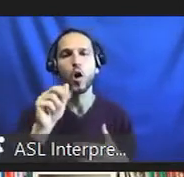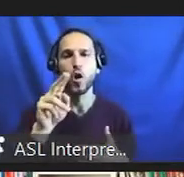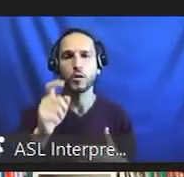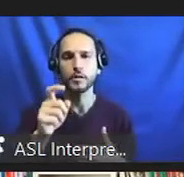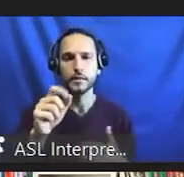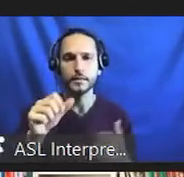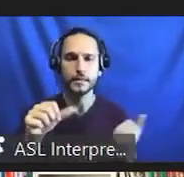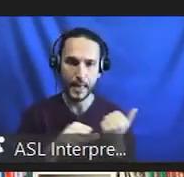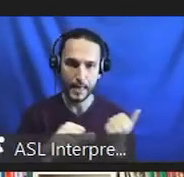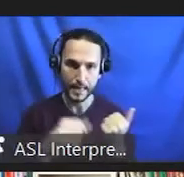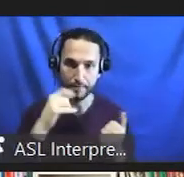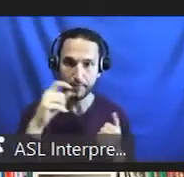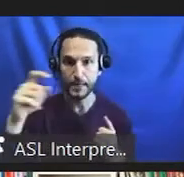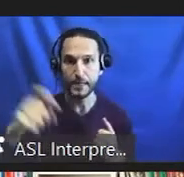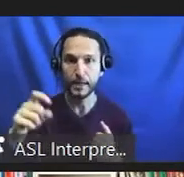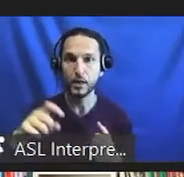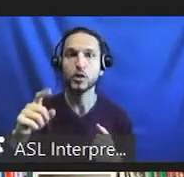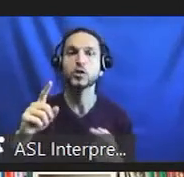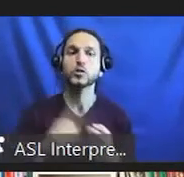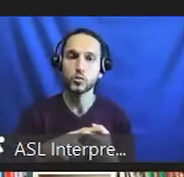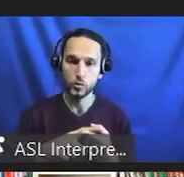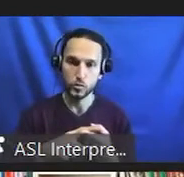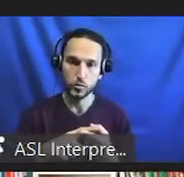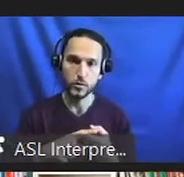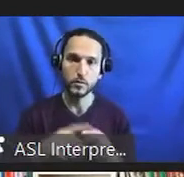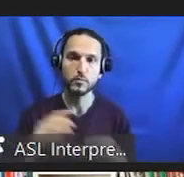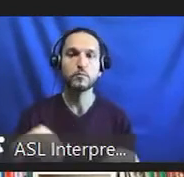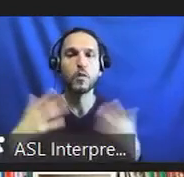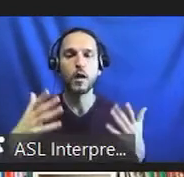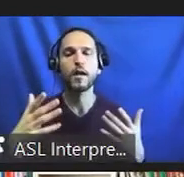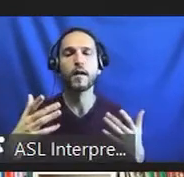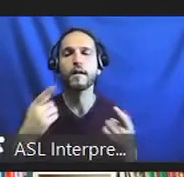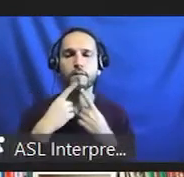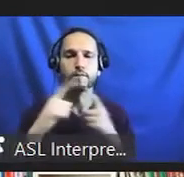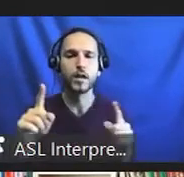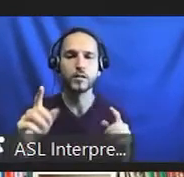when it's necessary to ensure effective communications